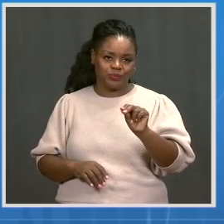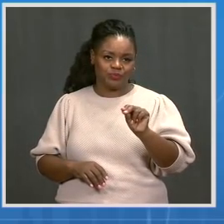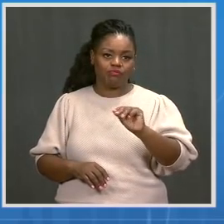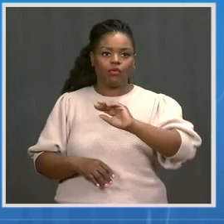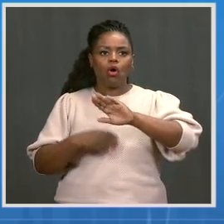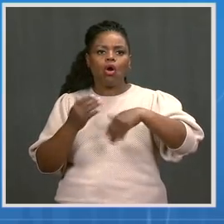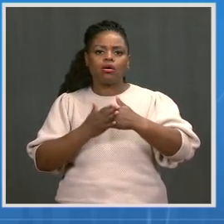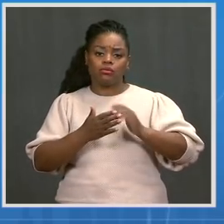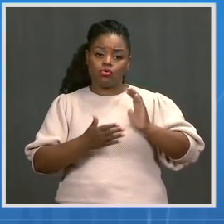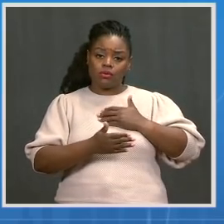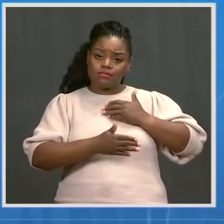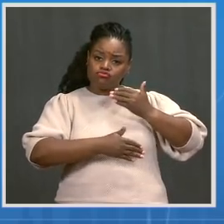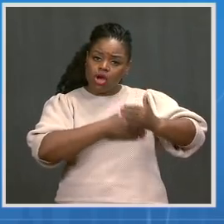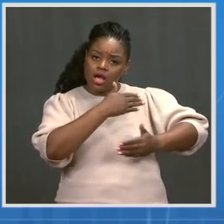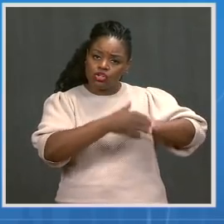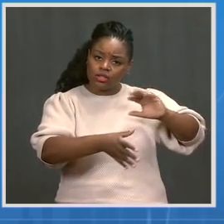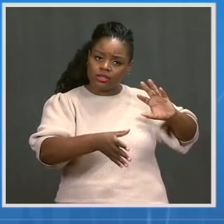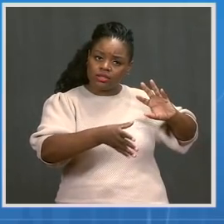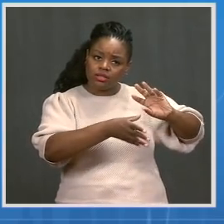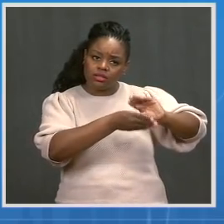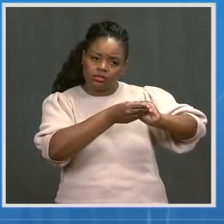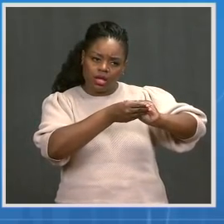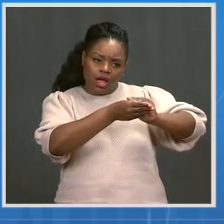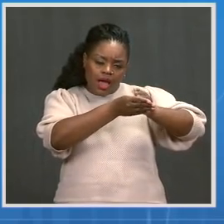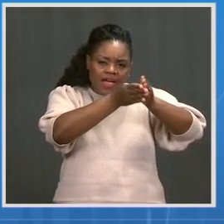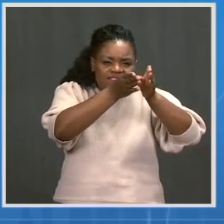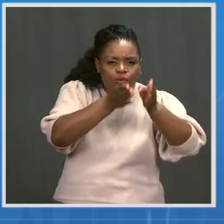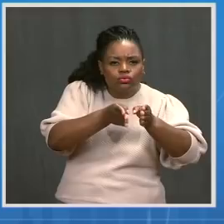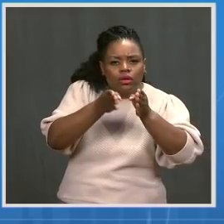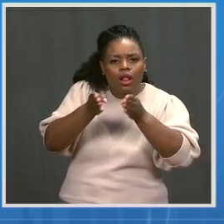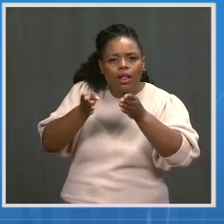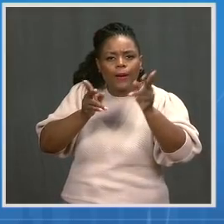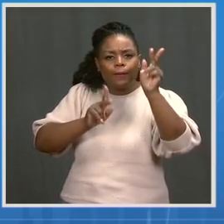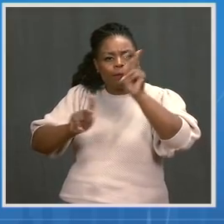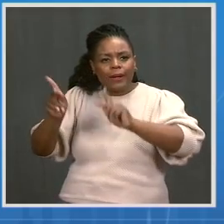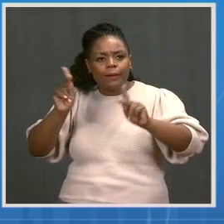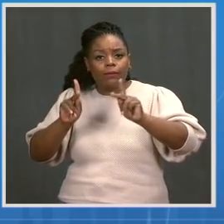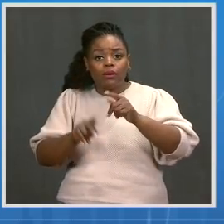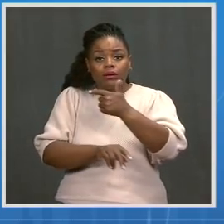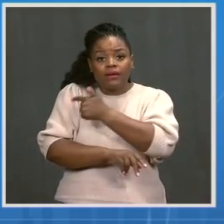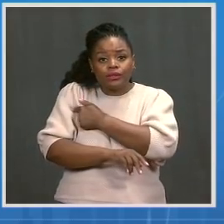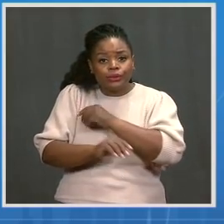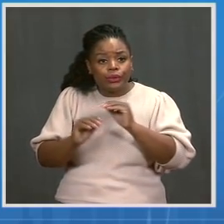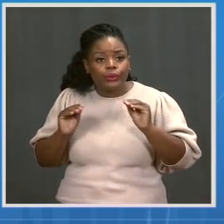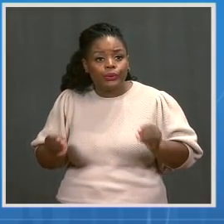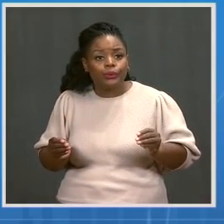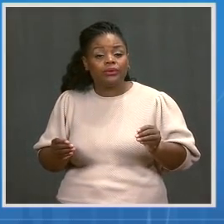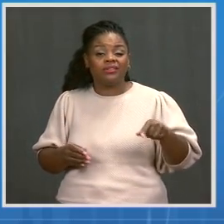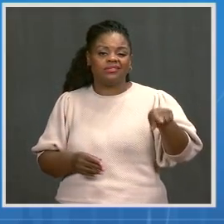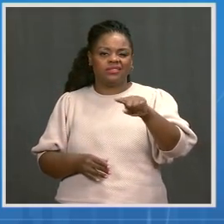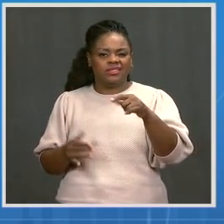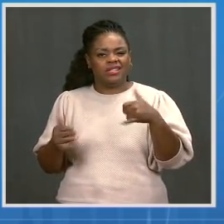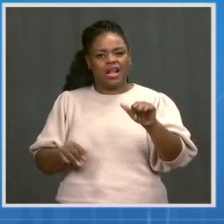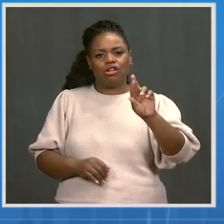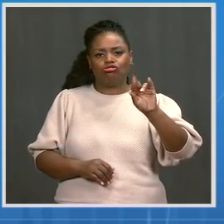individuals who are still unvaccinated are still at risk. We are not leaving anyone behind in our response.